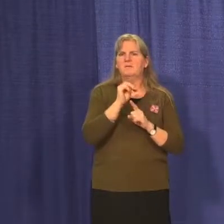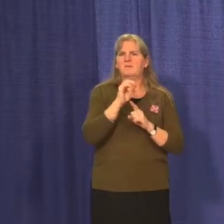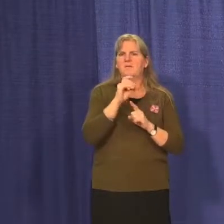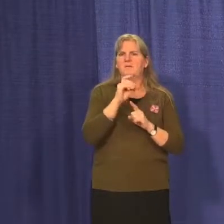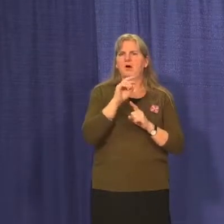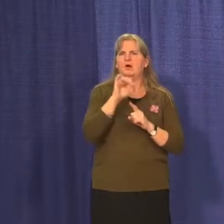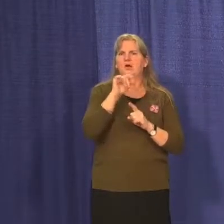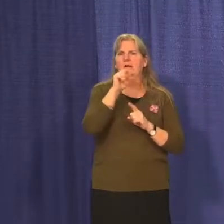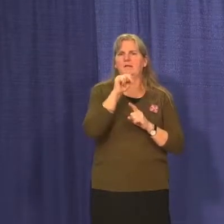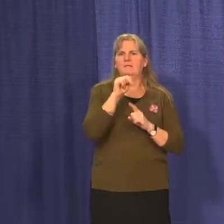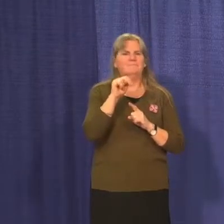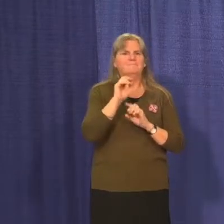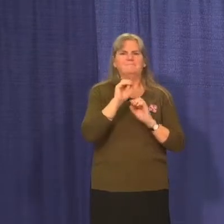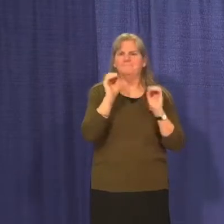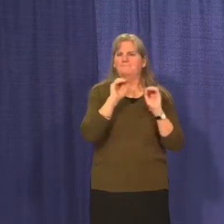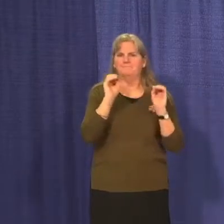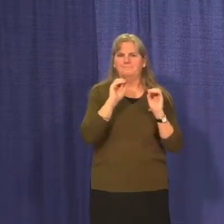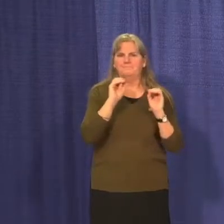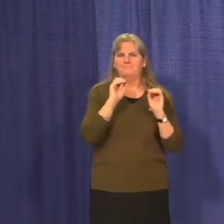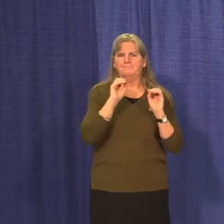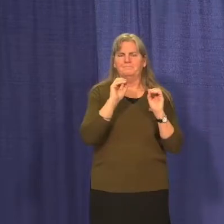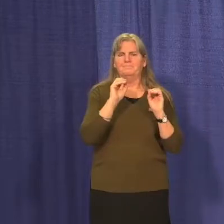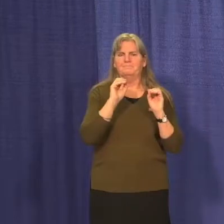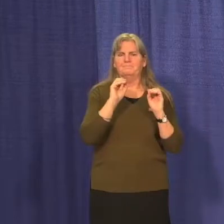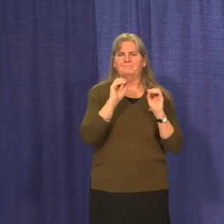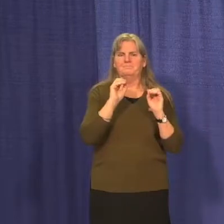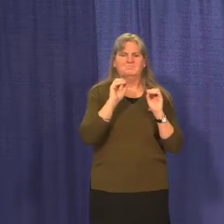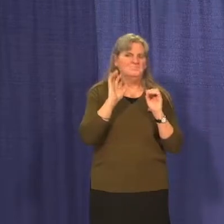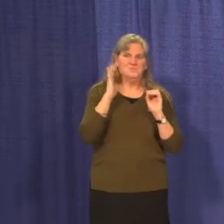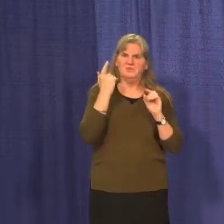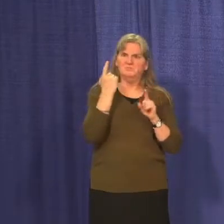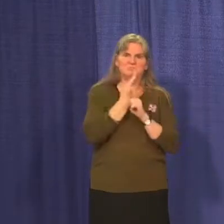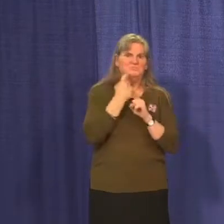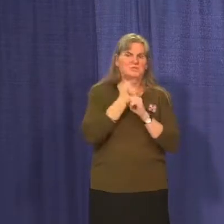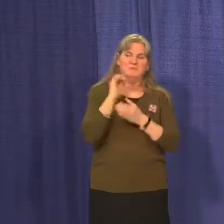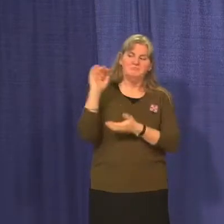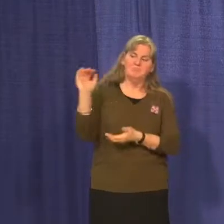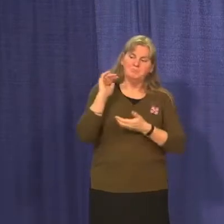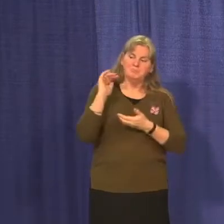that they Moderna supplies will